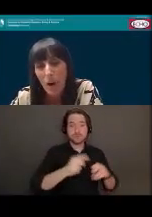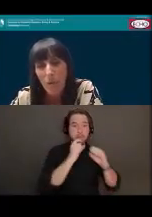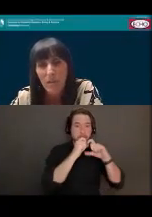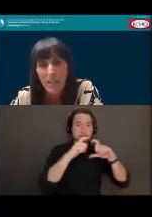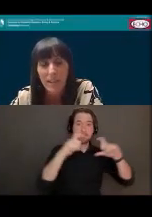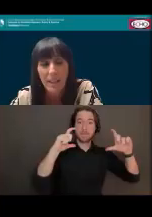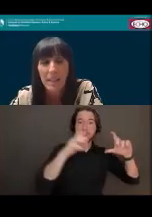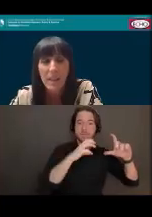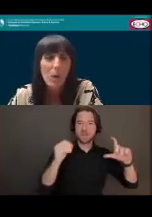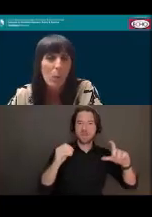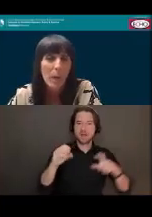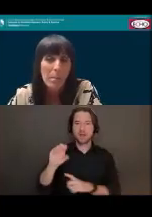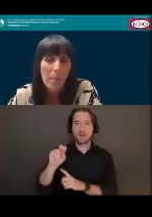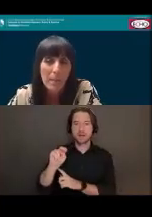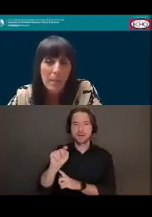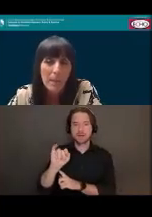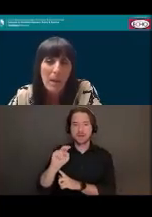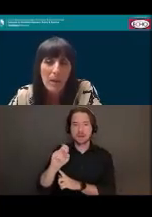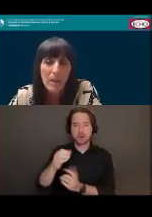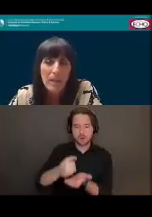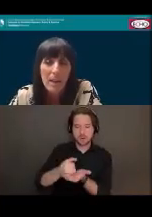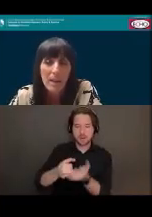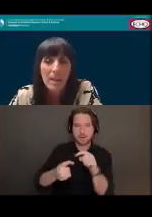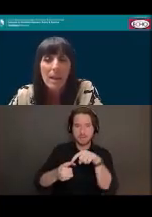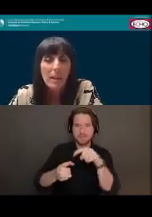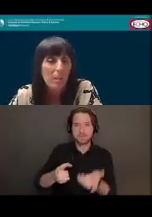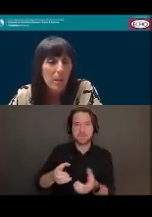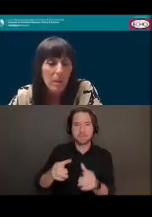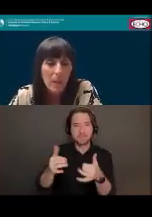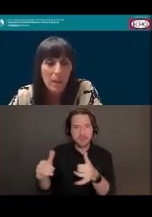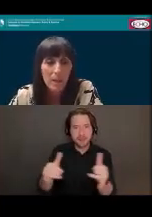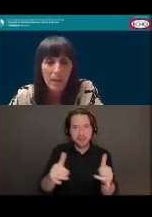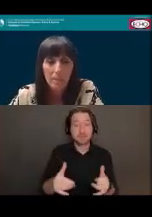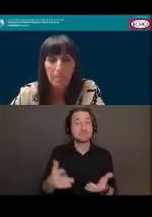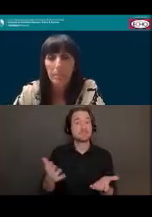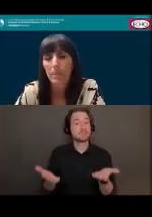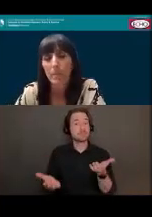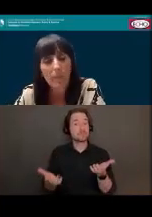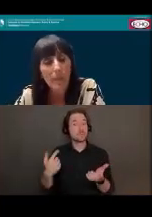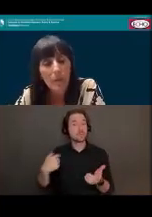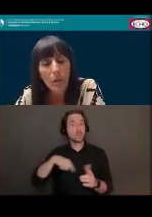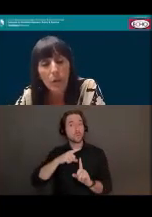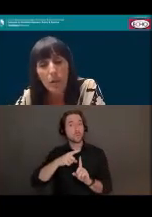home visit, we might be noticing communication, social